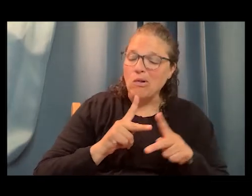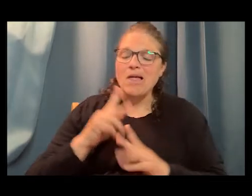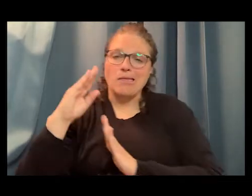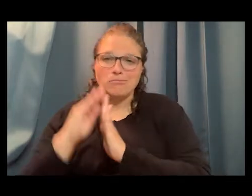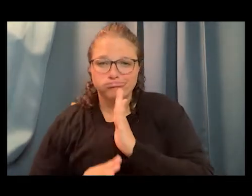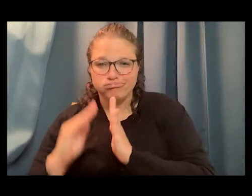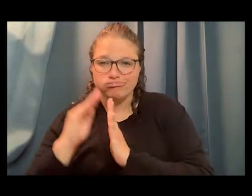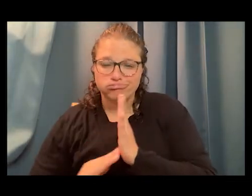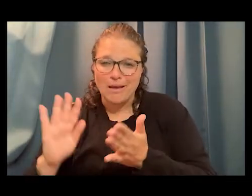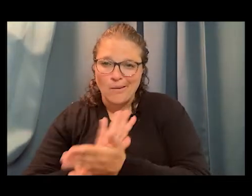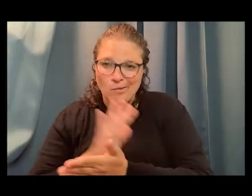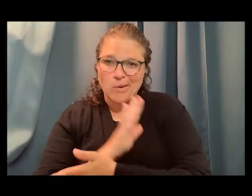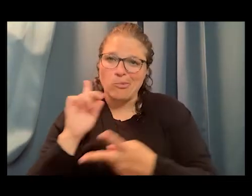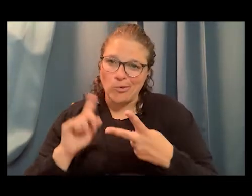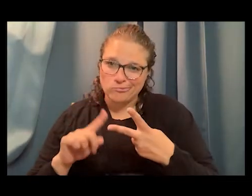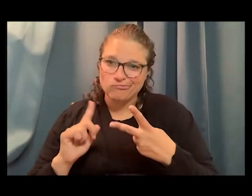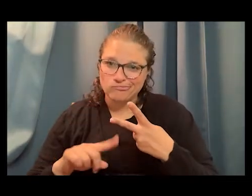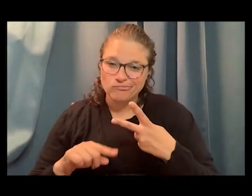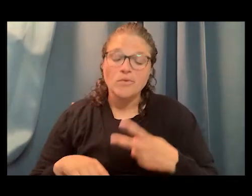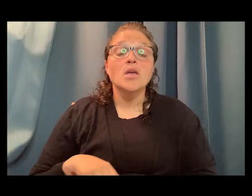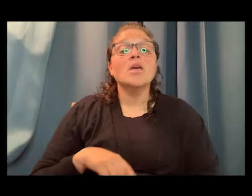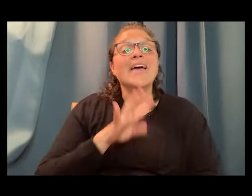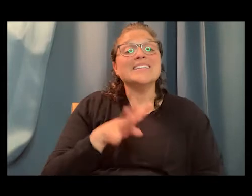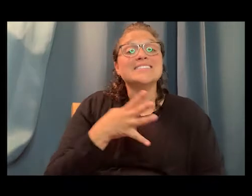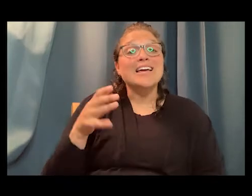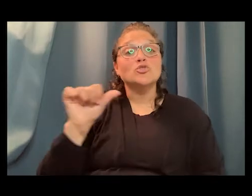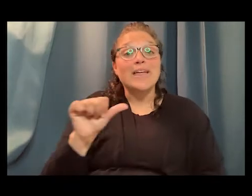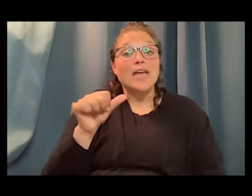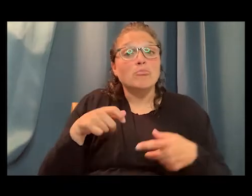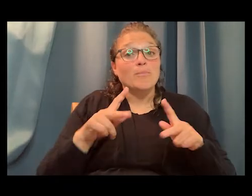The official description of Schedule-A is that it, allows individuals to apply for a